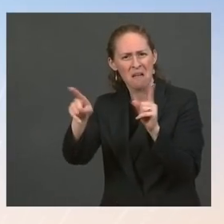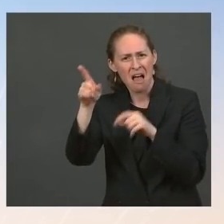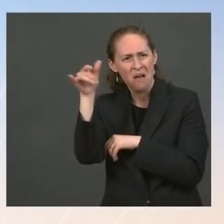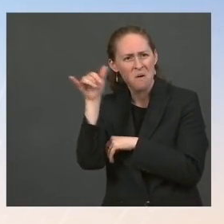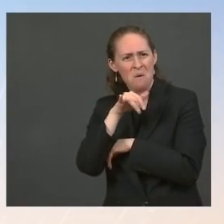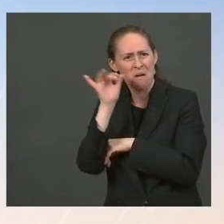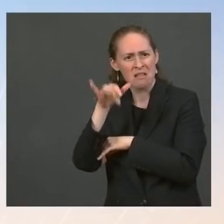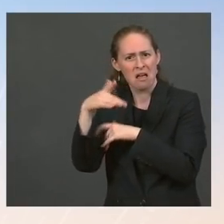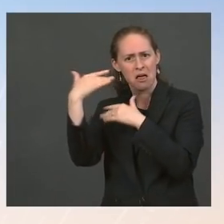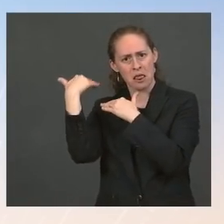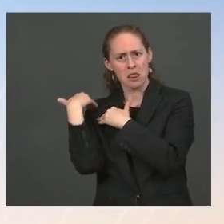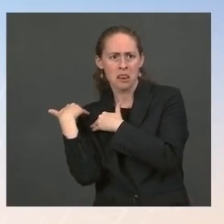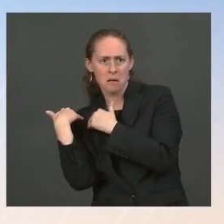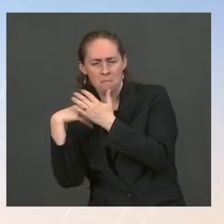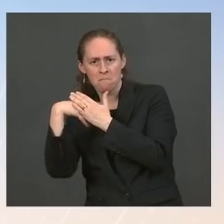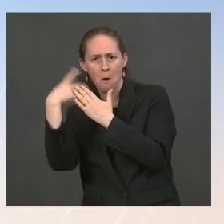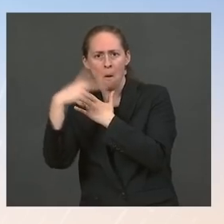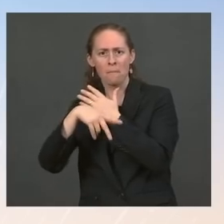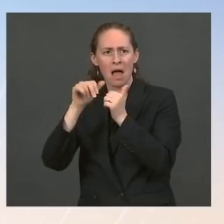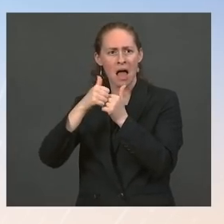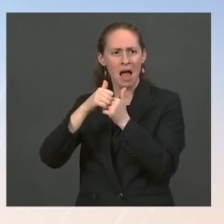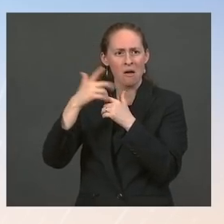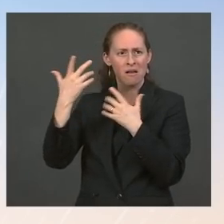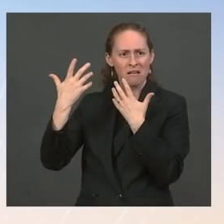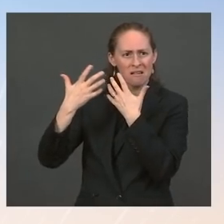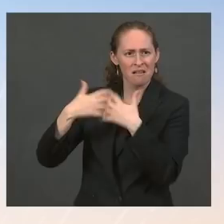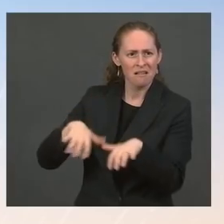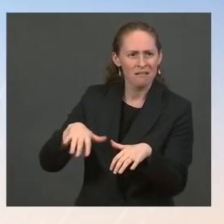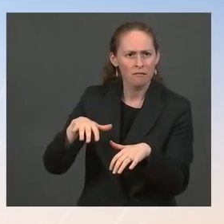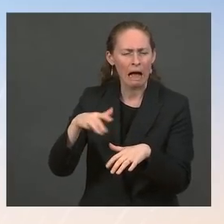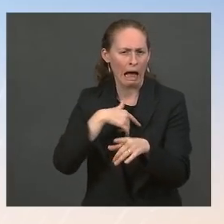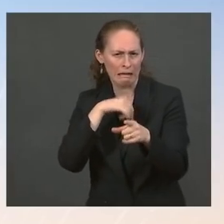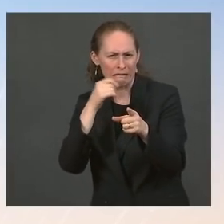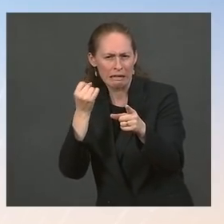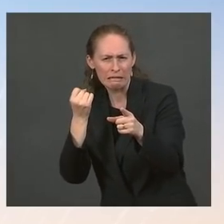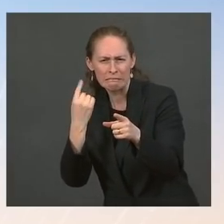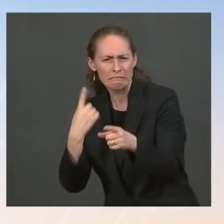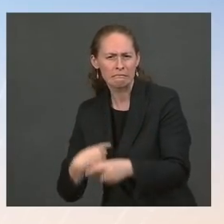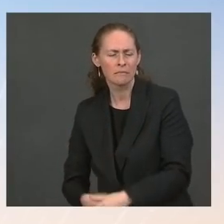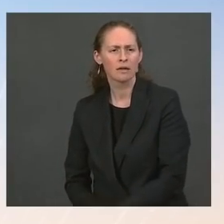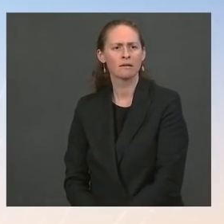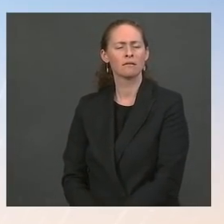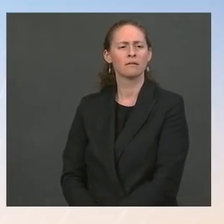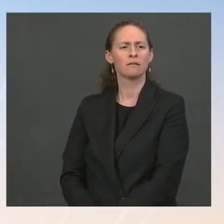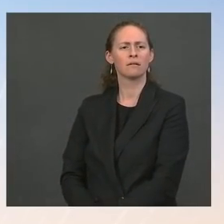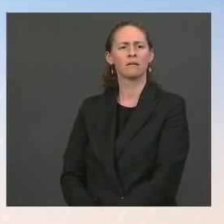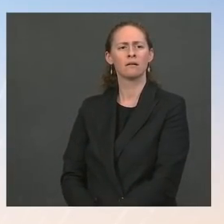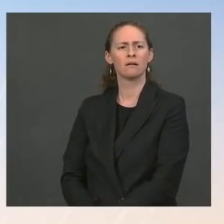when you do means testing? Ms. Psaki: I'm not sure what you mean by that. The Press: Administrative burden at -- in that you have to prove -- >> Ms. Psaki: On whom?